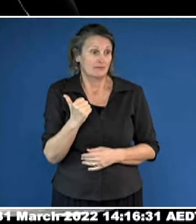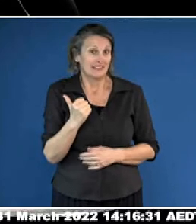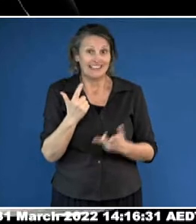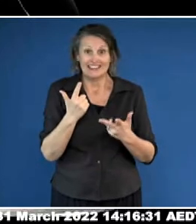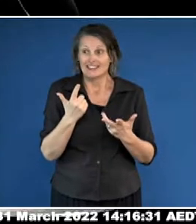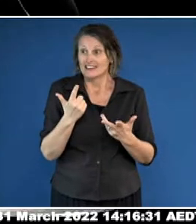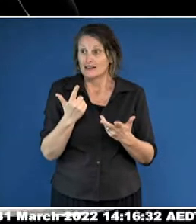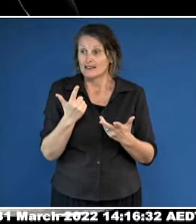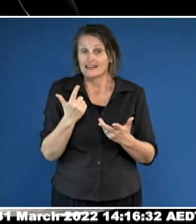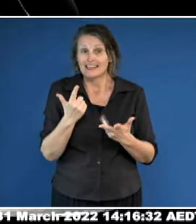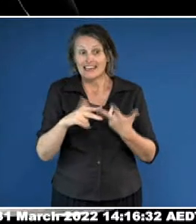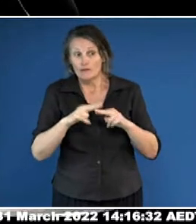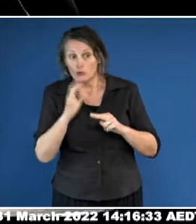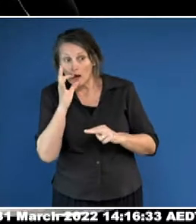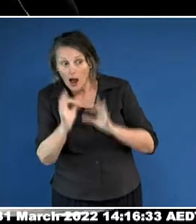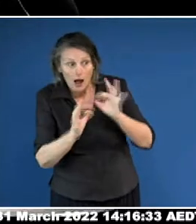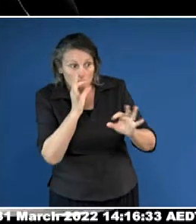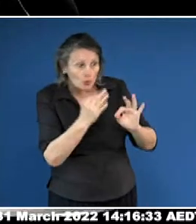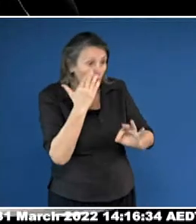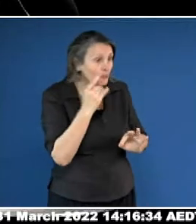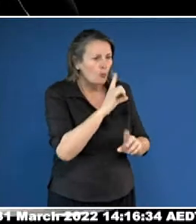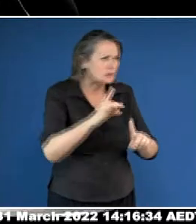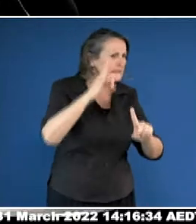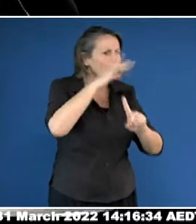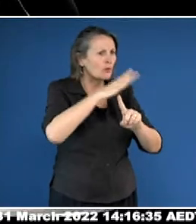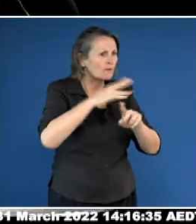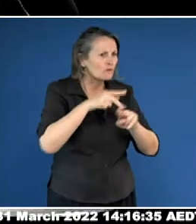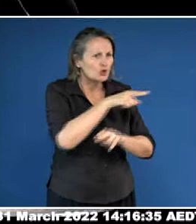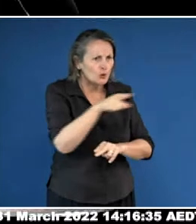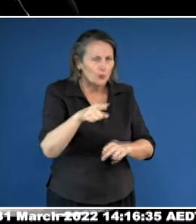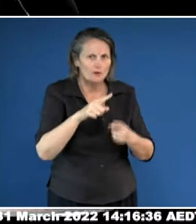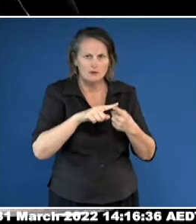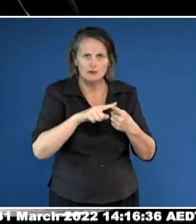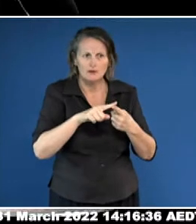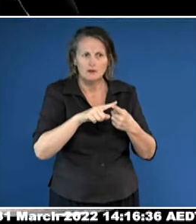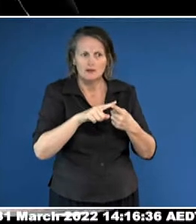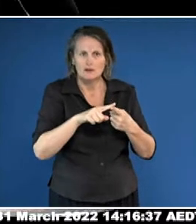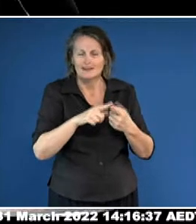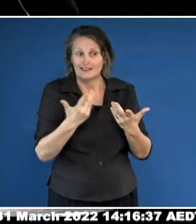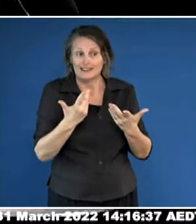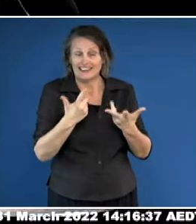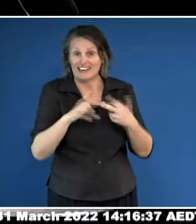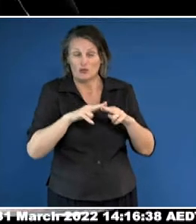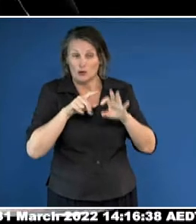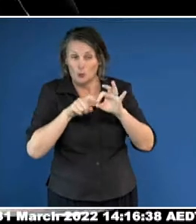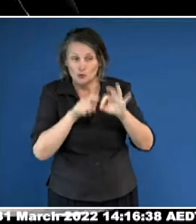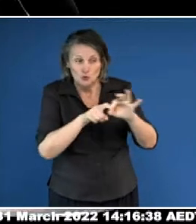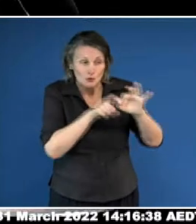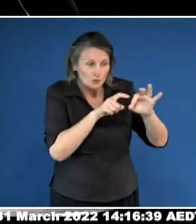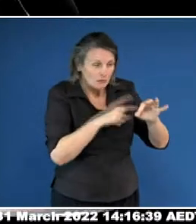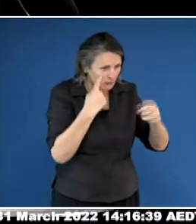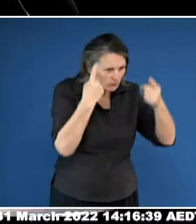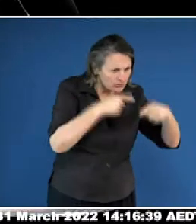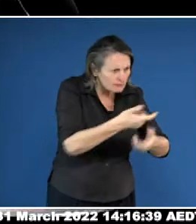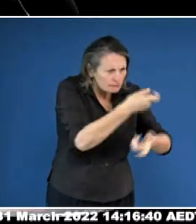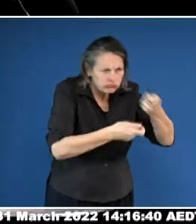priority issues, it doesn't matter the ways we ask the questions, how we ask questions.